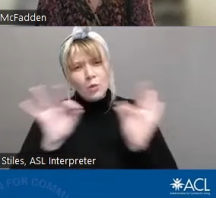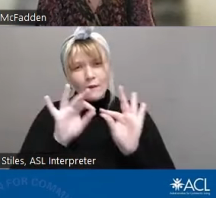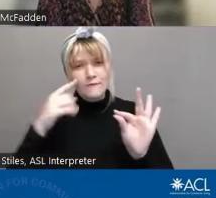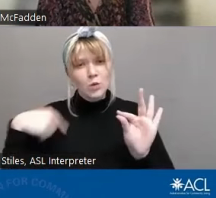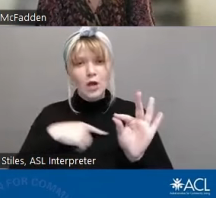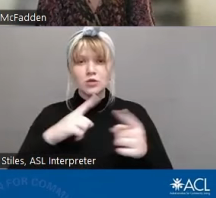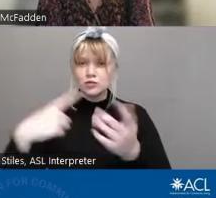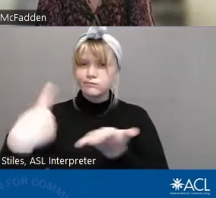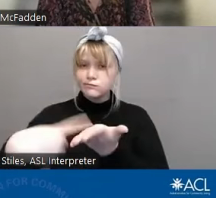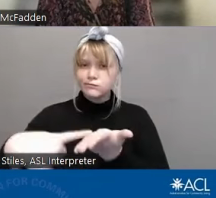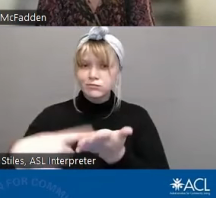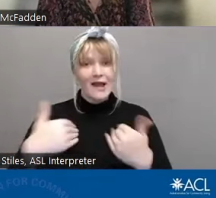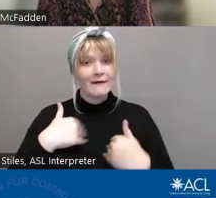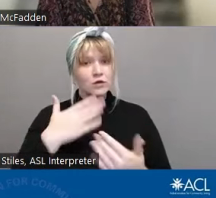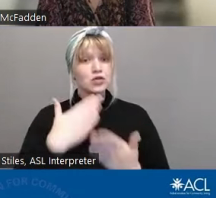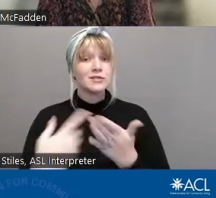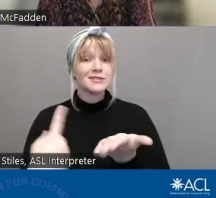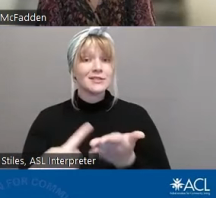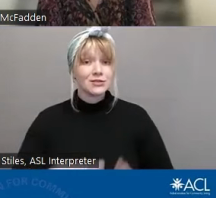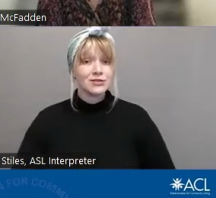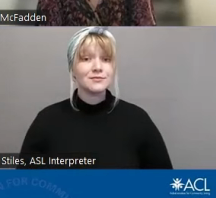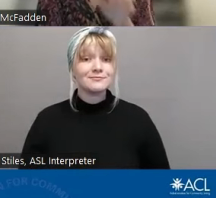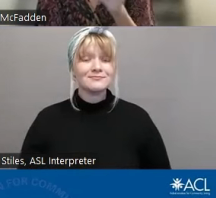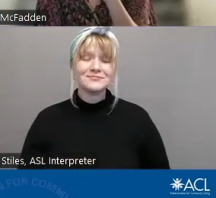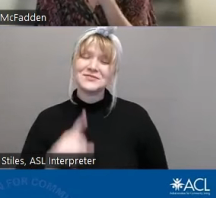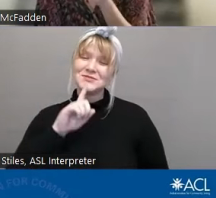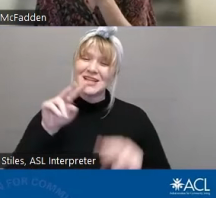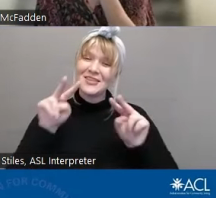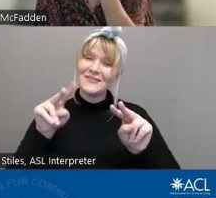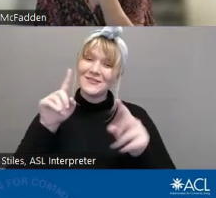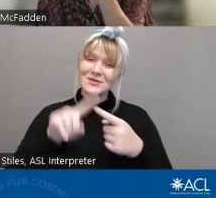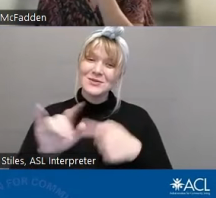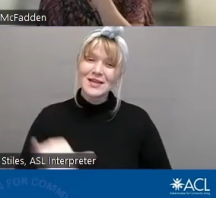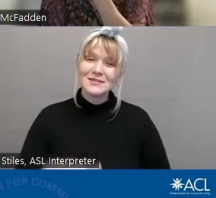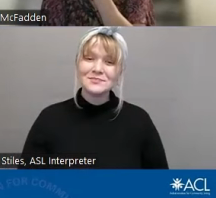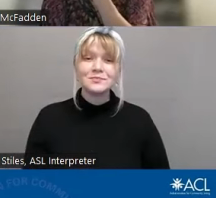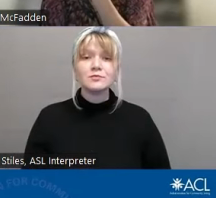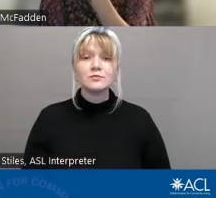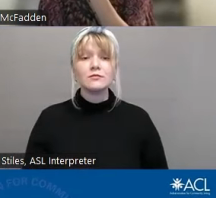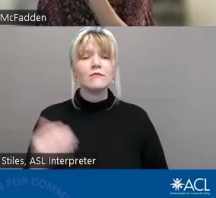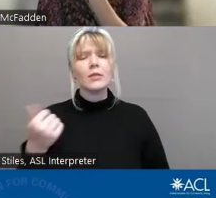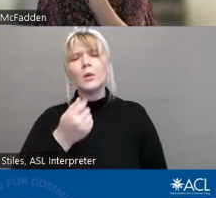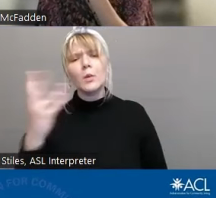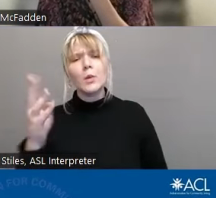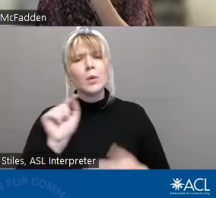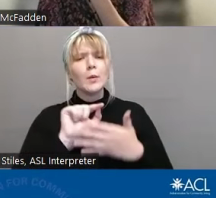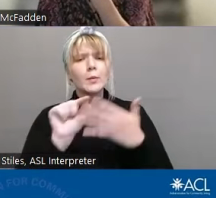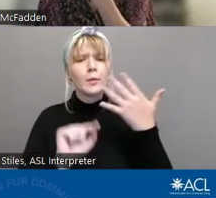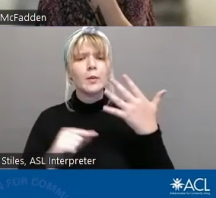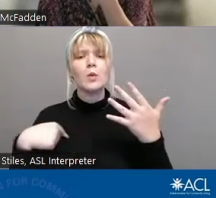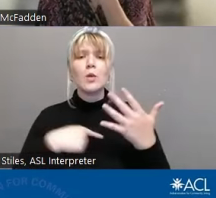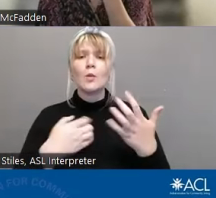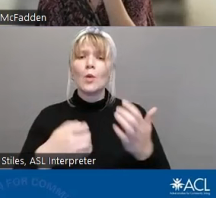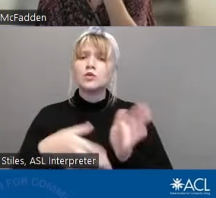So, we look forward to that. A couple items we wanted to go over as we get this started.